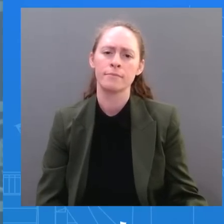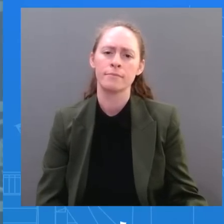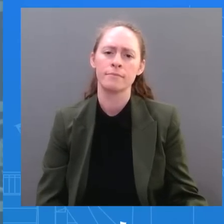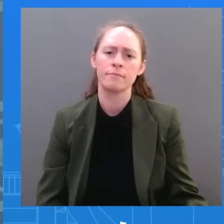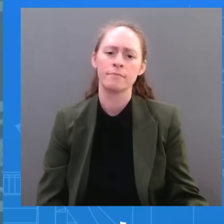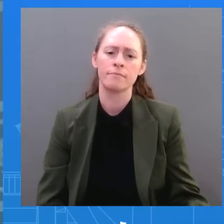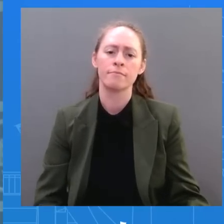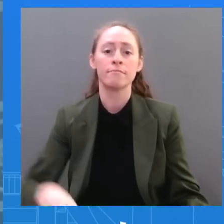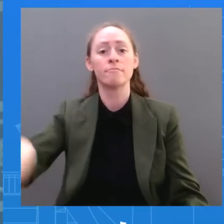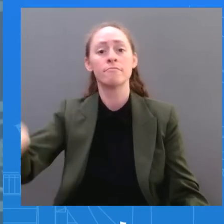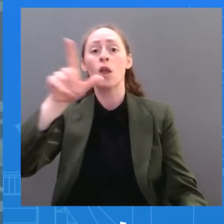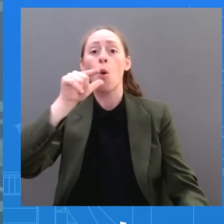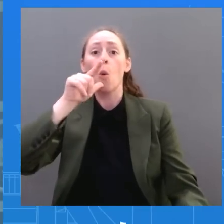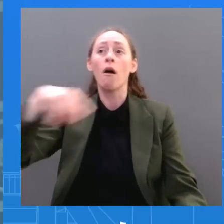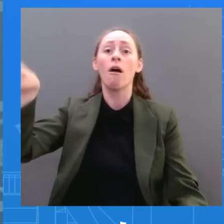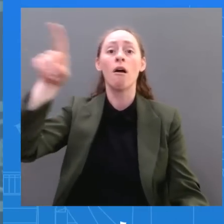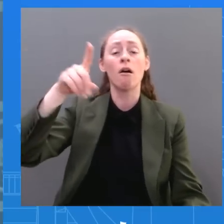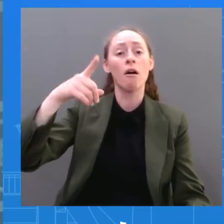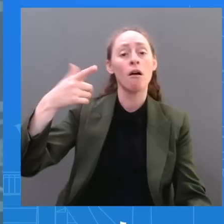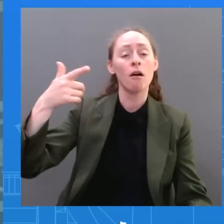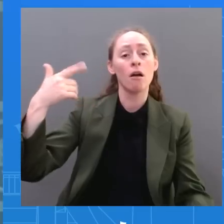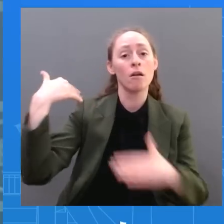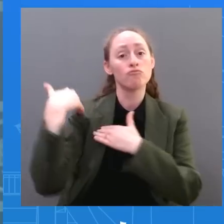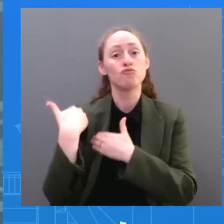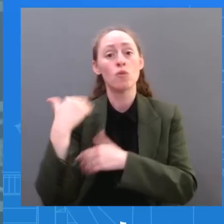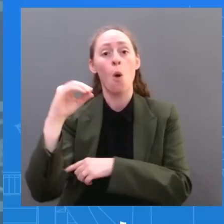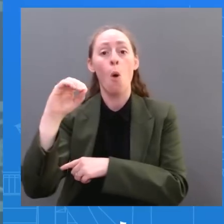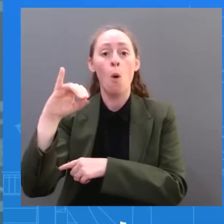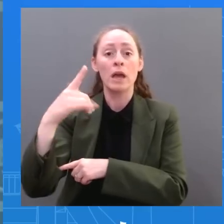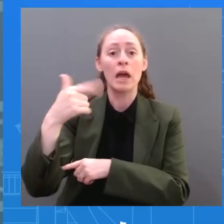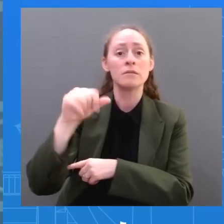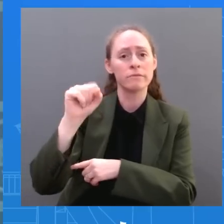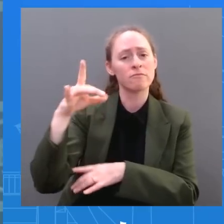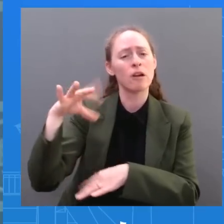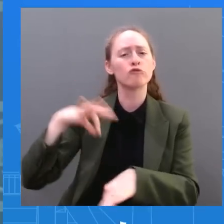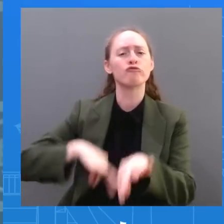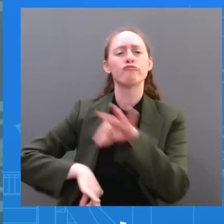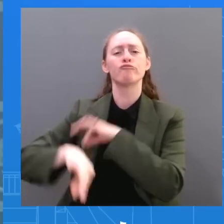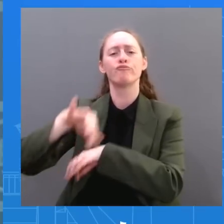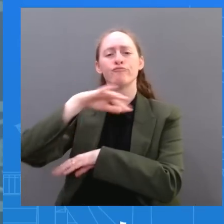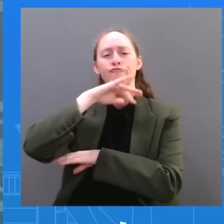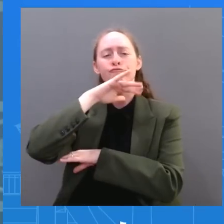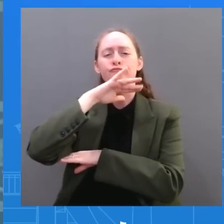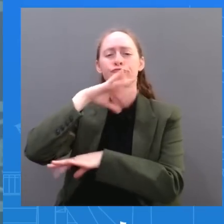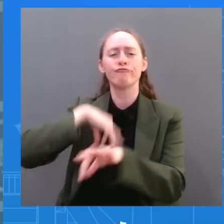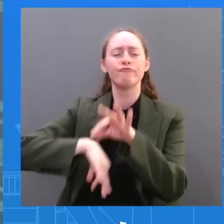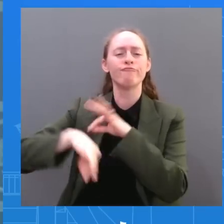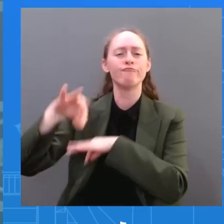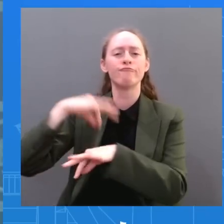nearly 40 cents in that same period of time. So what the President is saying is that everyone along that chain,